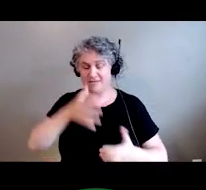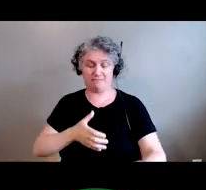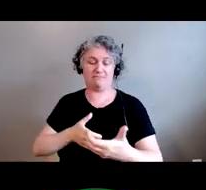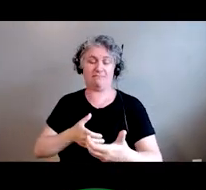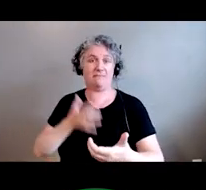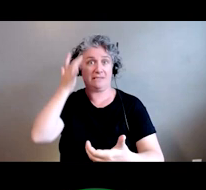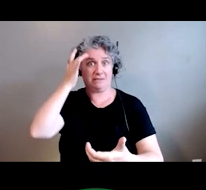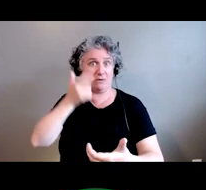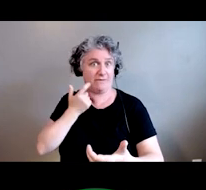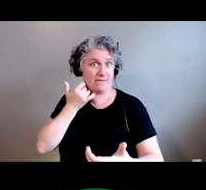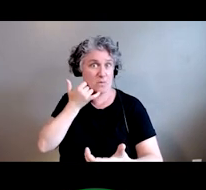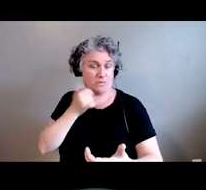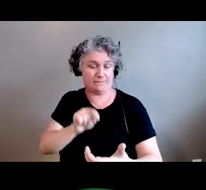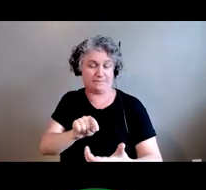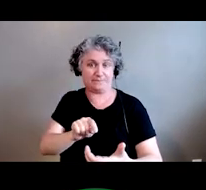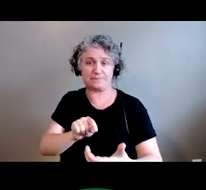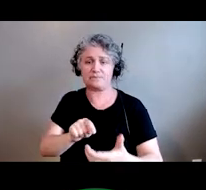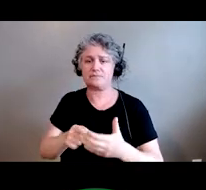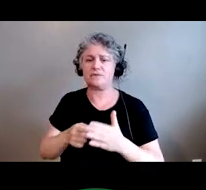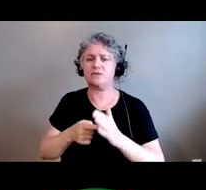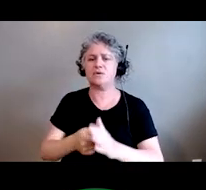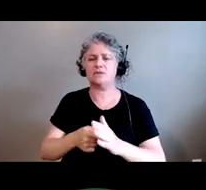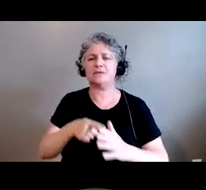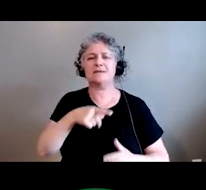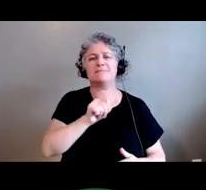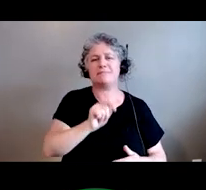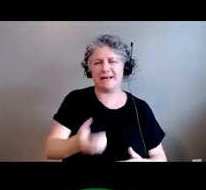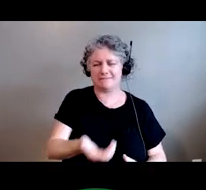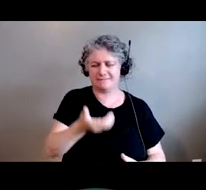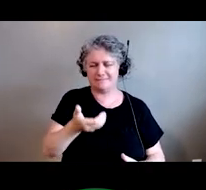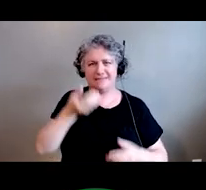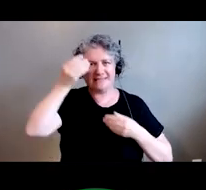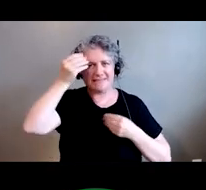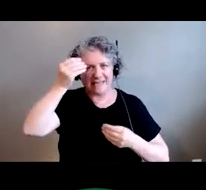contains 27 different checklists and over 220 different accessibility standards for